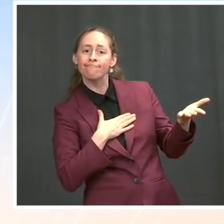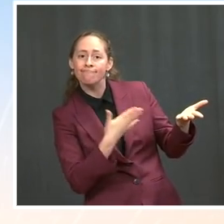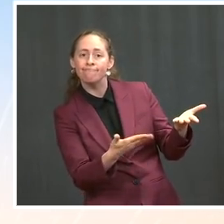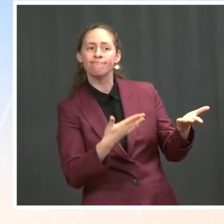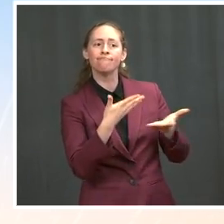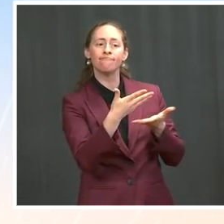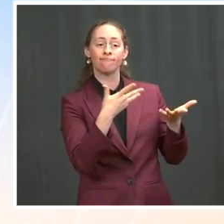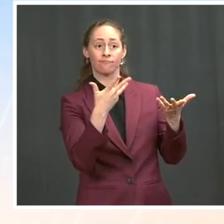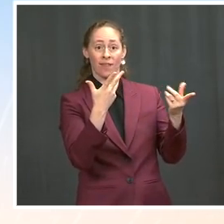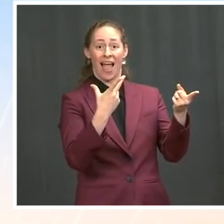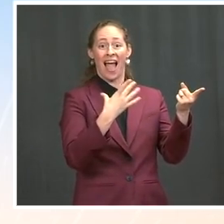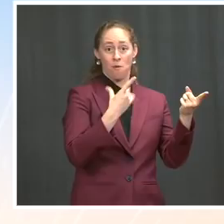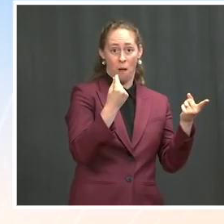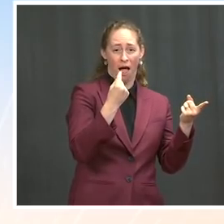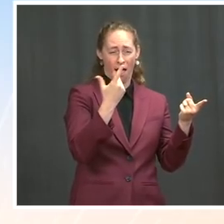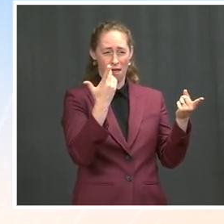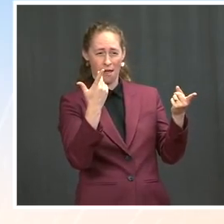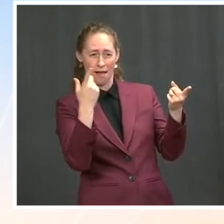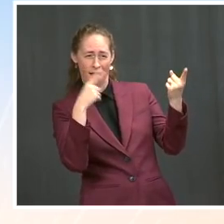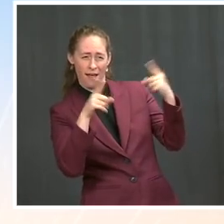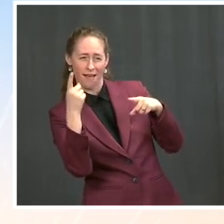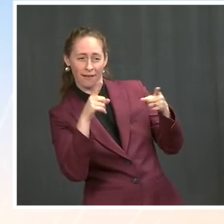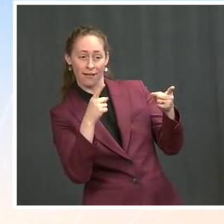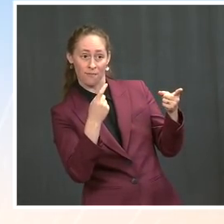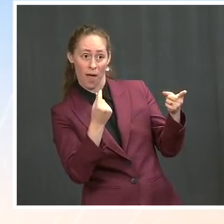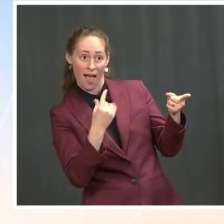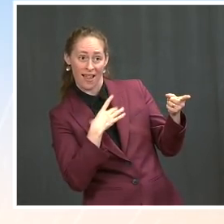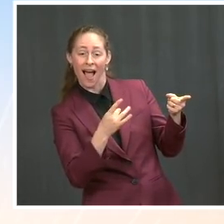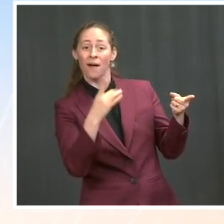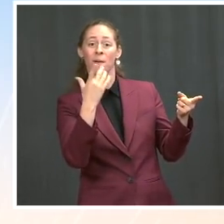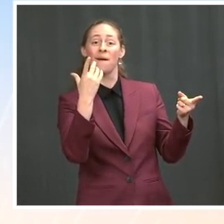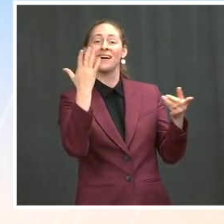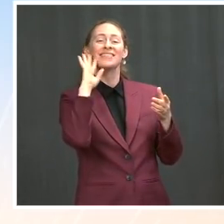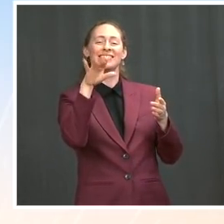and it may not be everything you love, but he certainly sees this as a step forward.